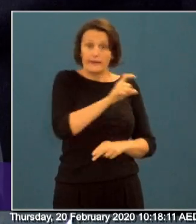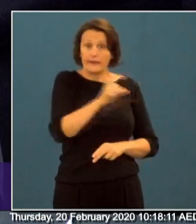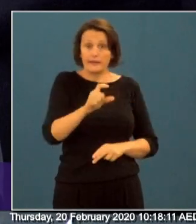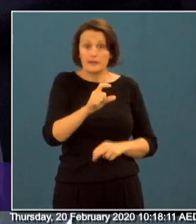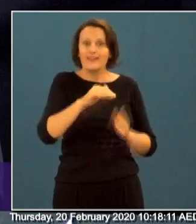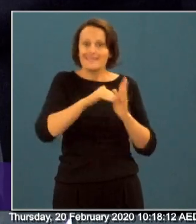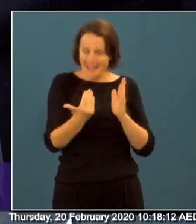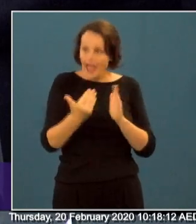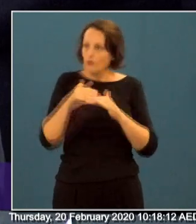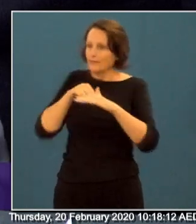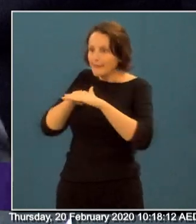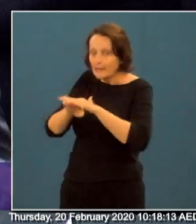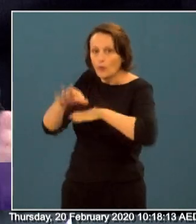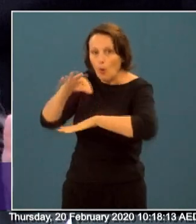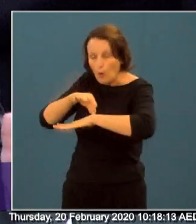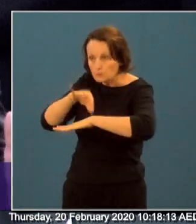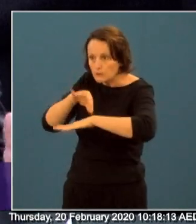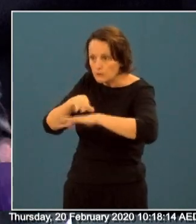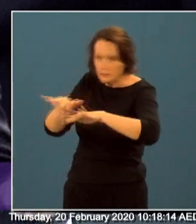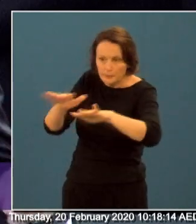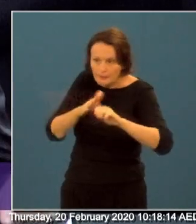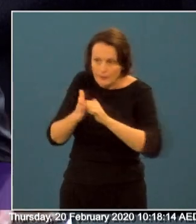through to something now that's chronic, meaning spread over years.